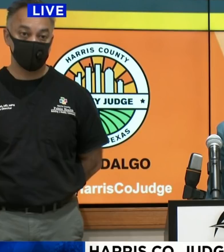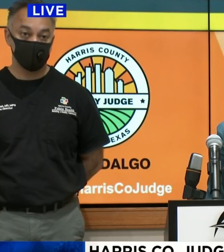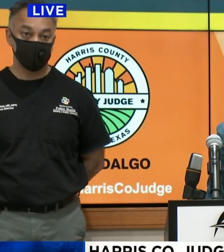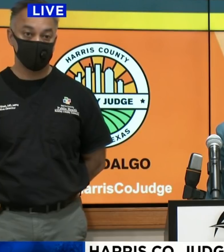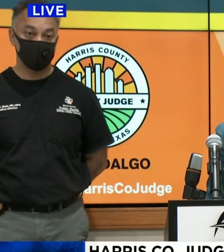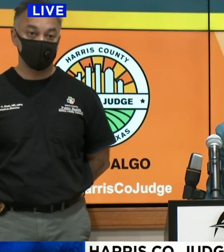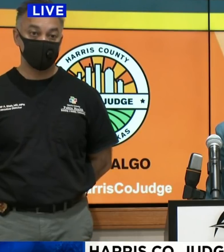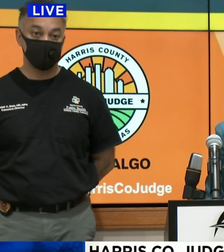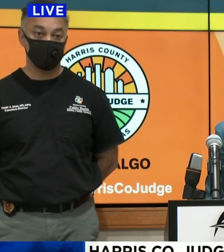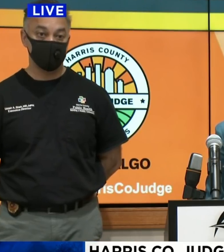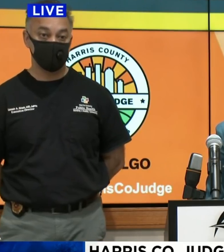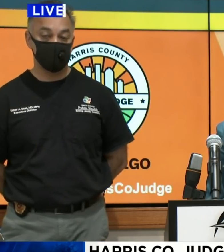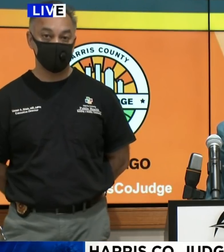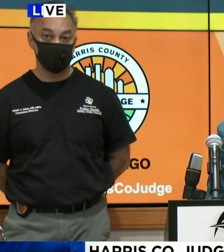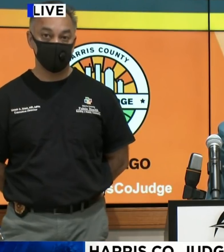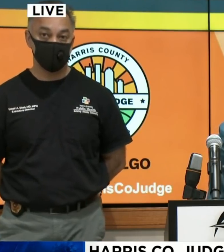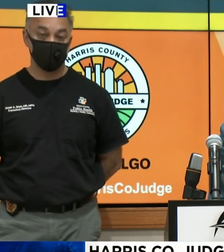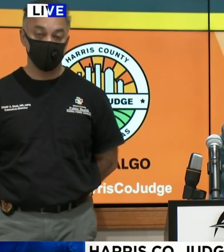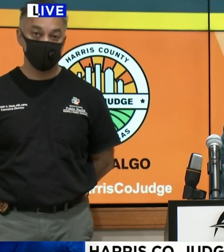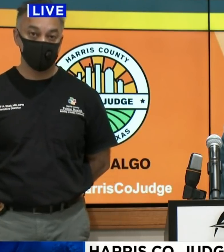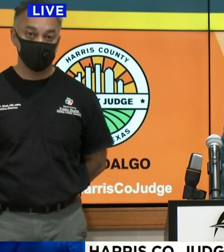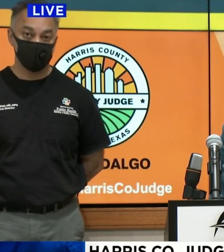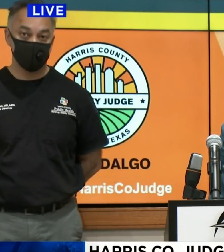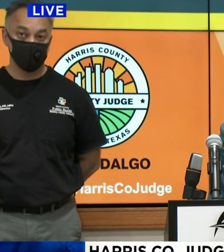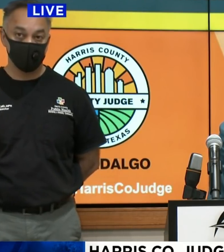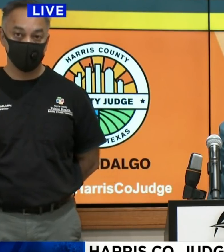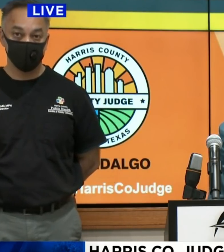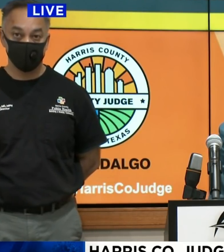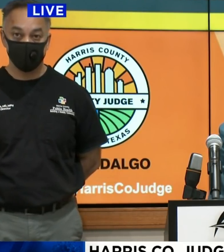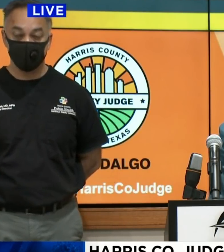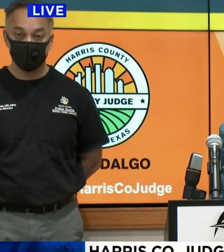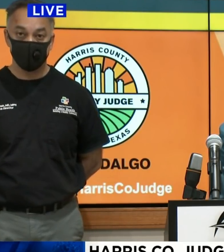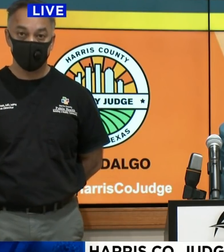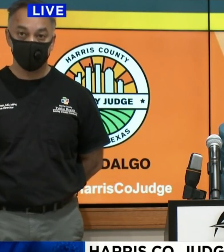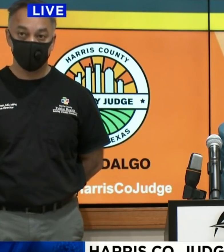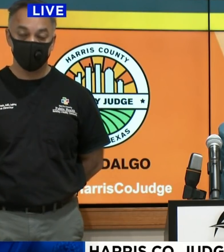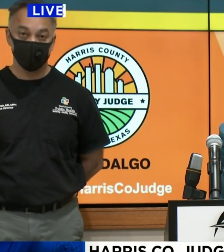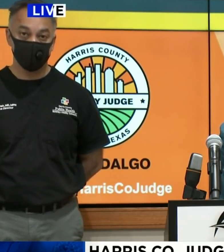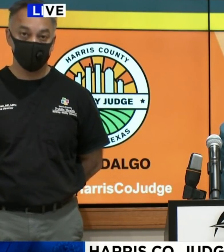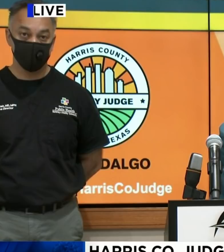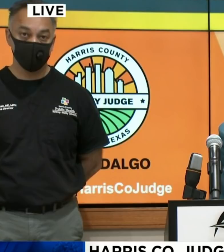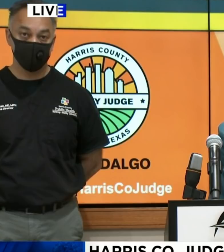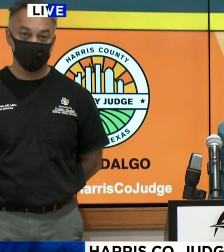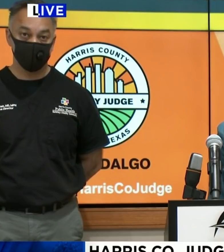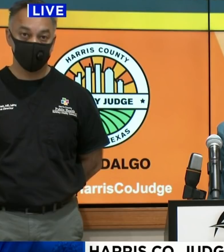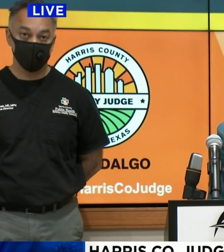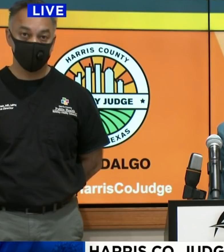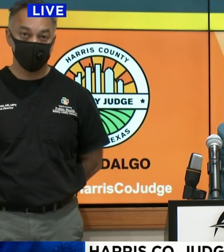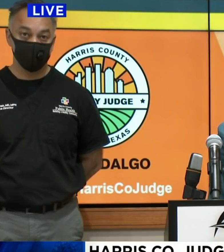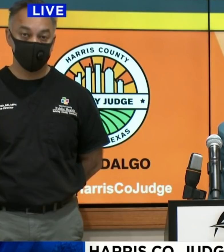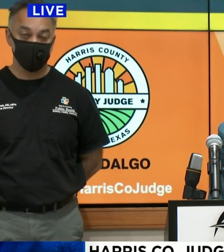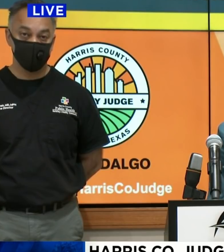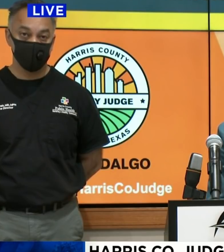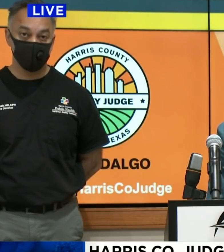flattened but remains cautiously optimistic making it cautiously optimistic making it a point to say that we are a point to say that we are not out of the woods here in not out of the woods here in Harris County Hospital in take Harris County Hospital in take seem to be handling the cases